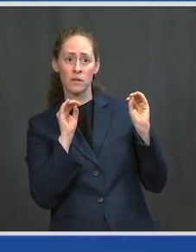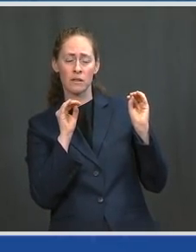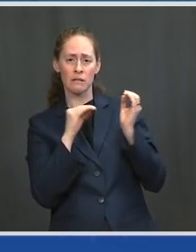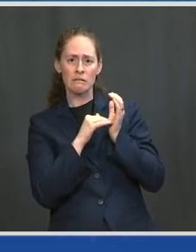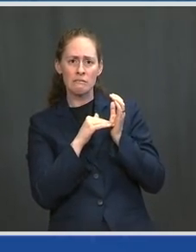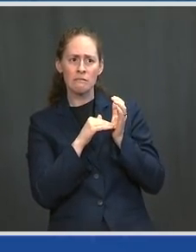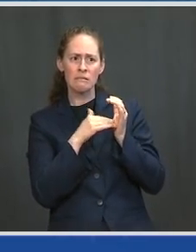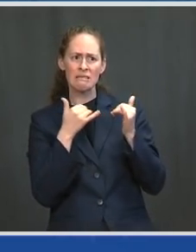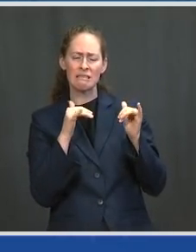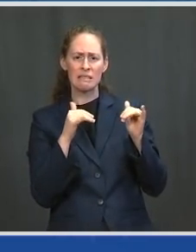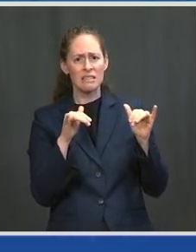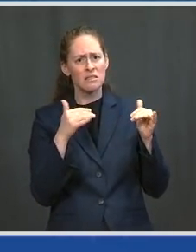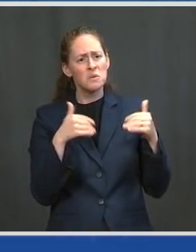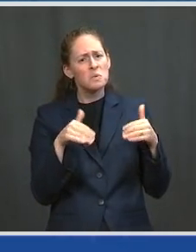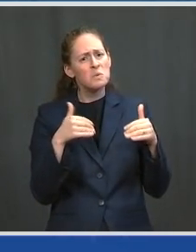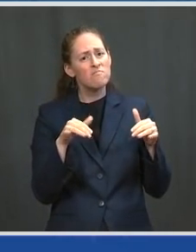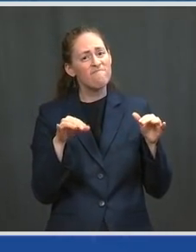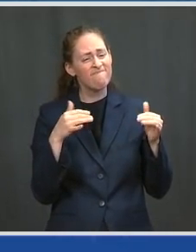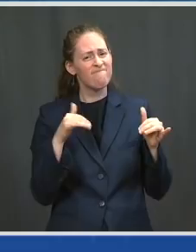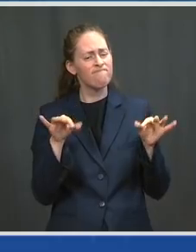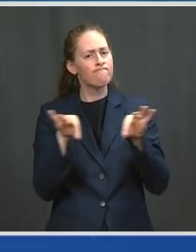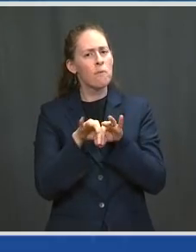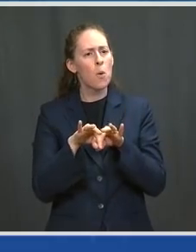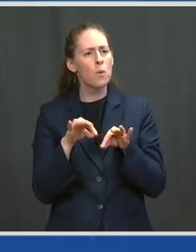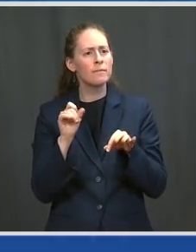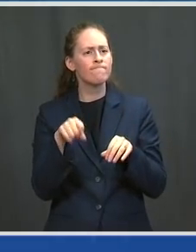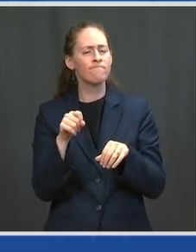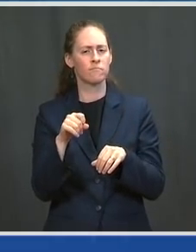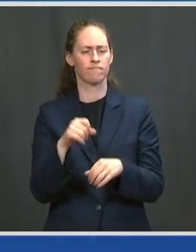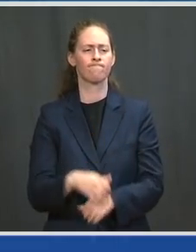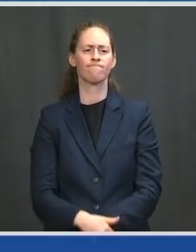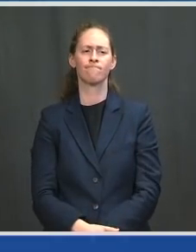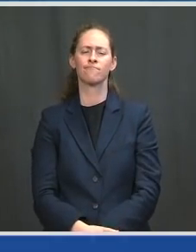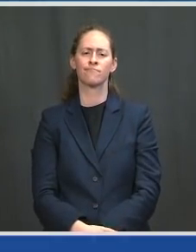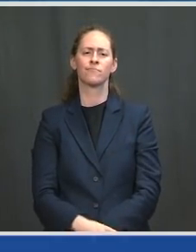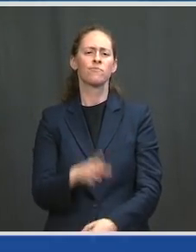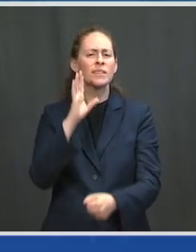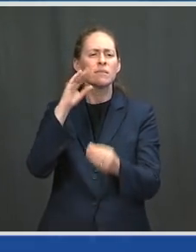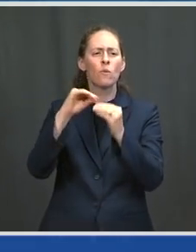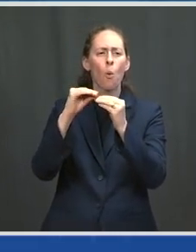and this will be another discussion we didn't get into today -- is how to pay for it.